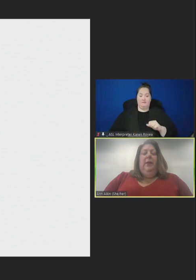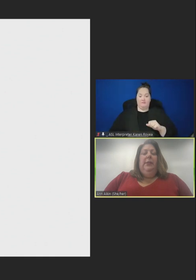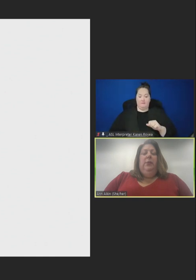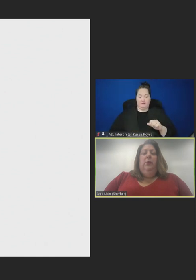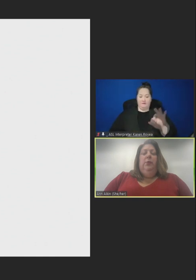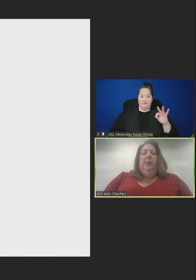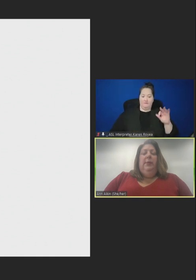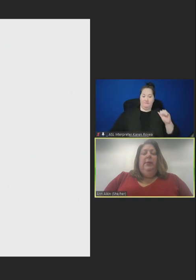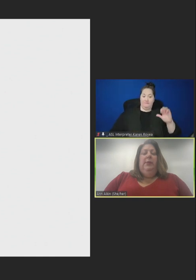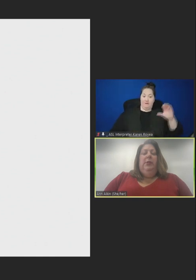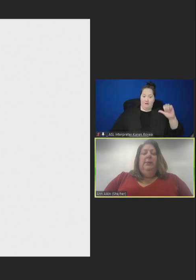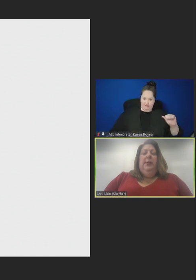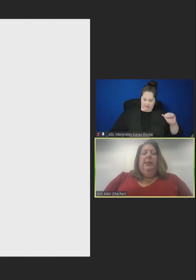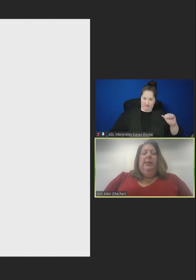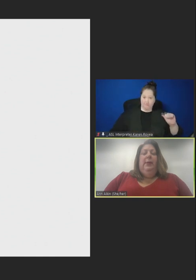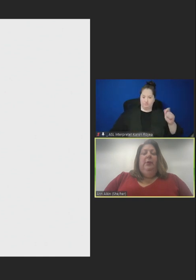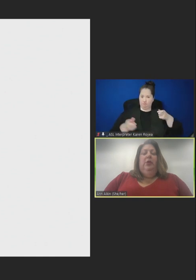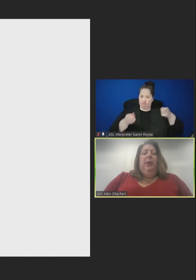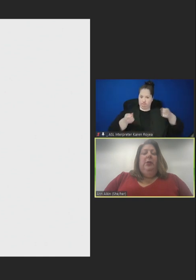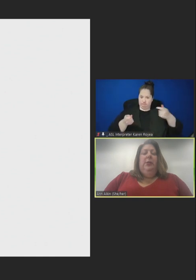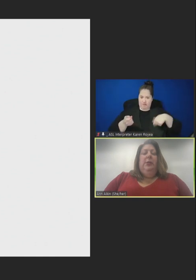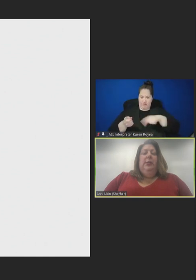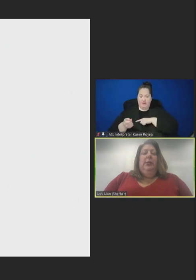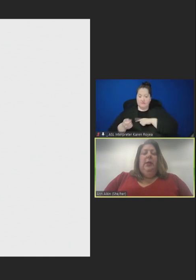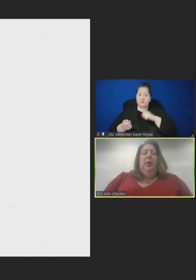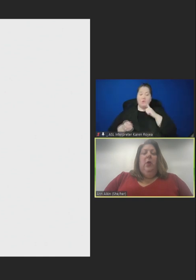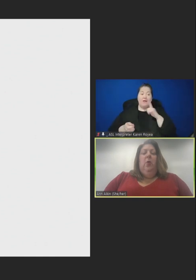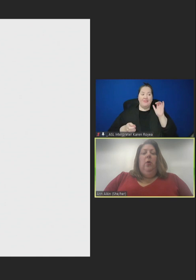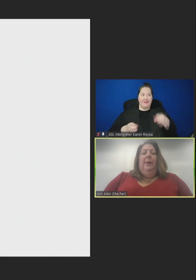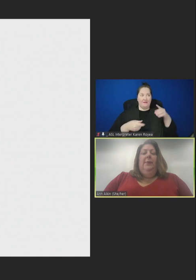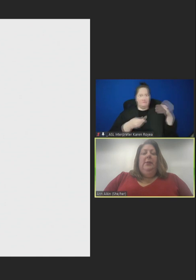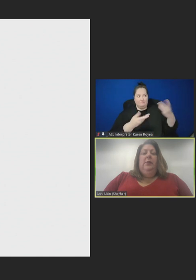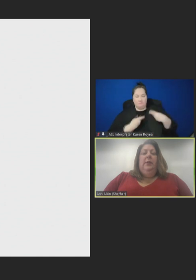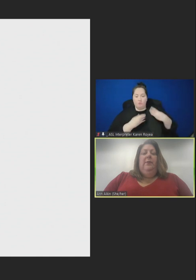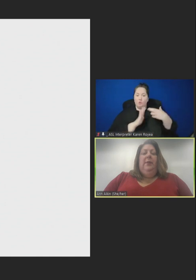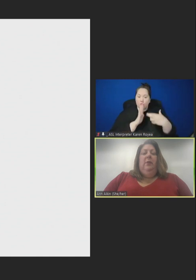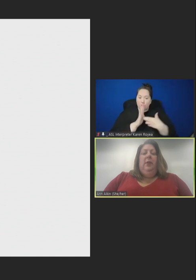provides rules about the circumstances by which agencies or officers of the federal